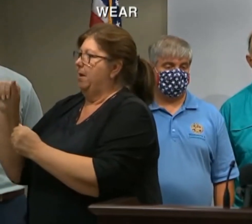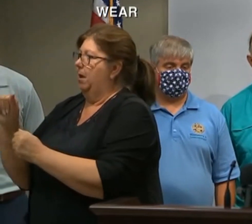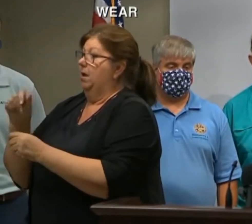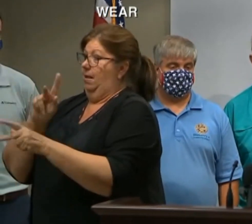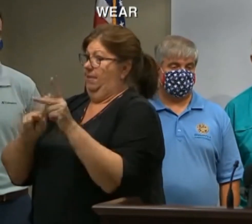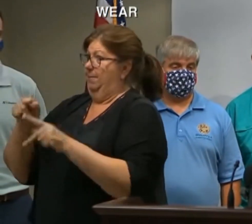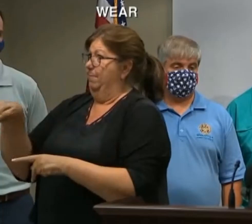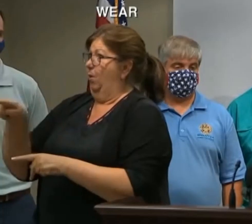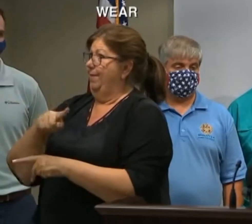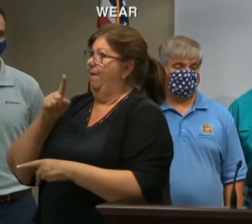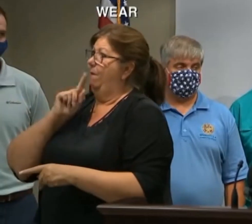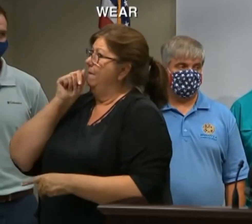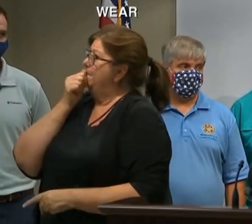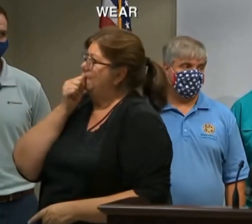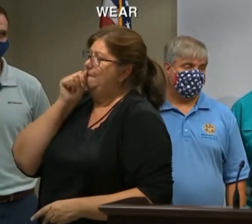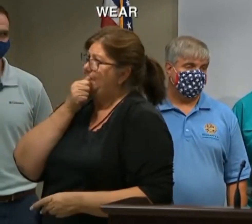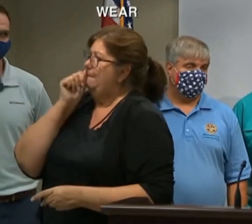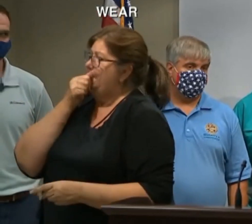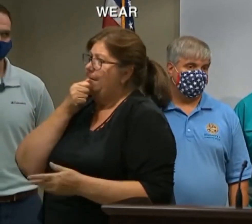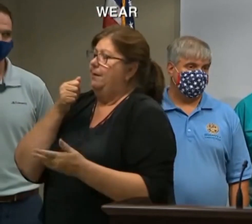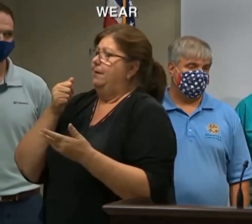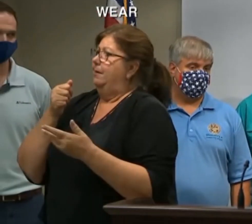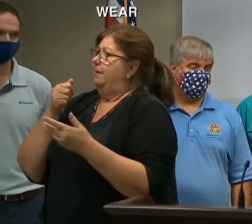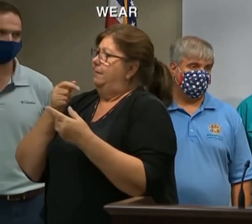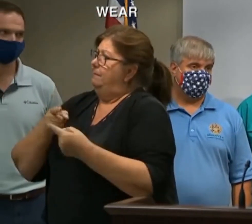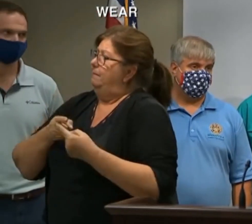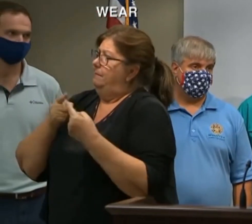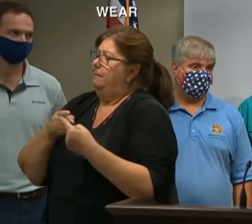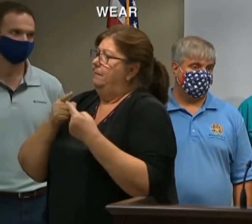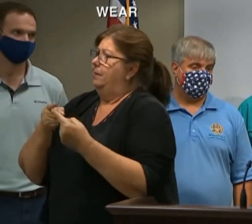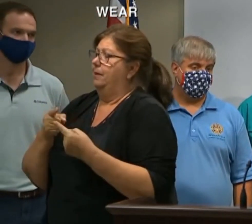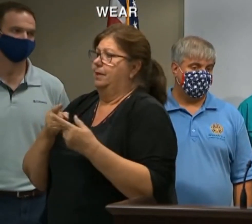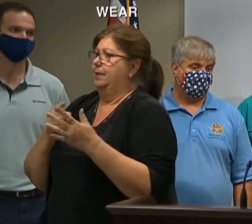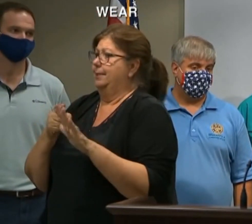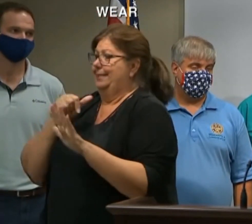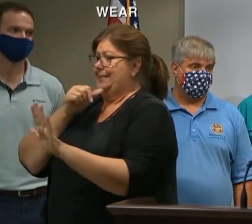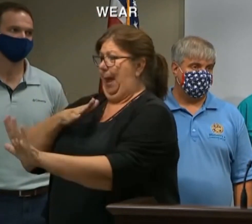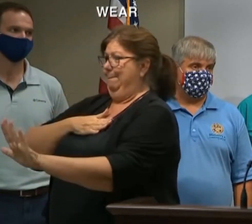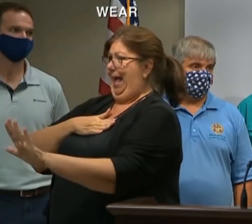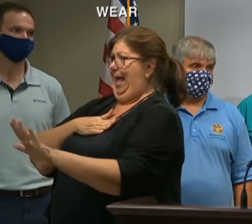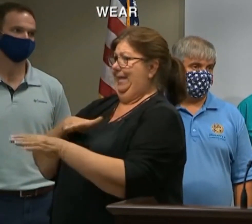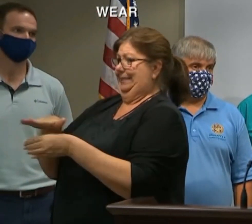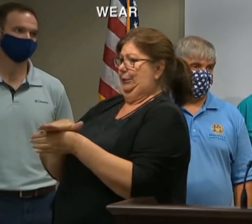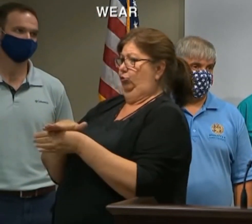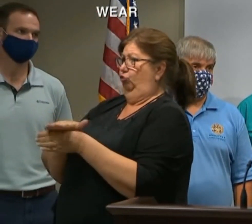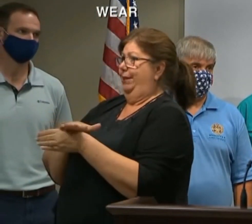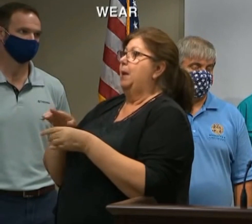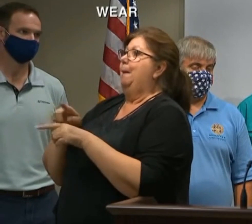hurting i i don't see the opportunity it's not my district but there's going to have to be a lot of